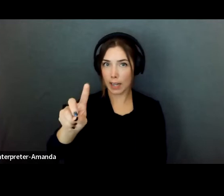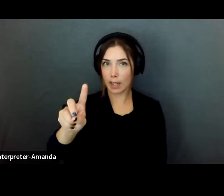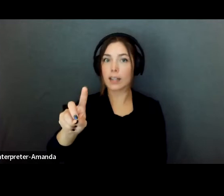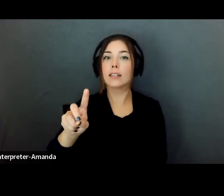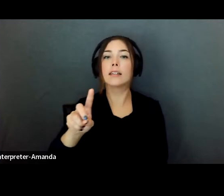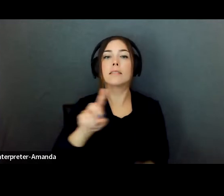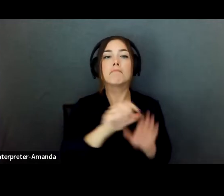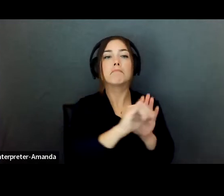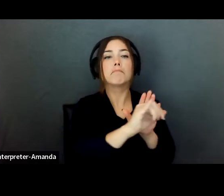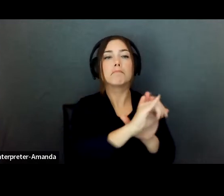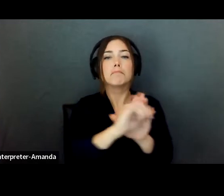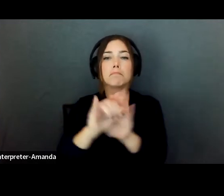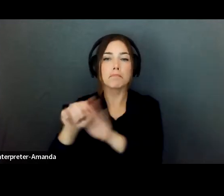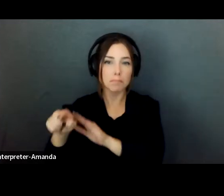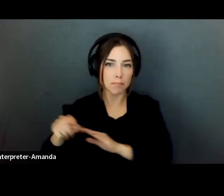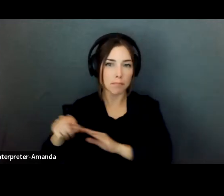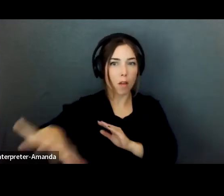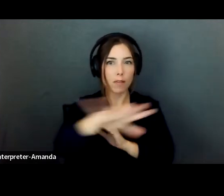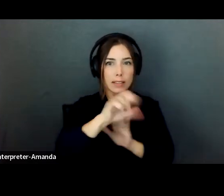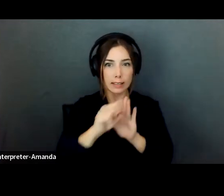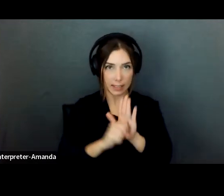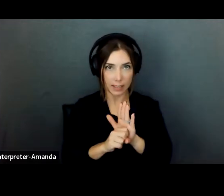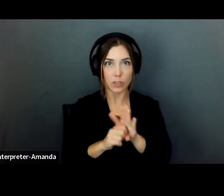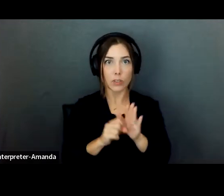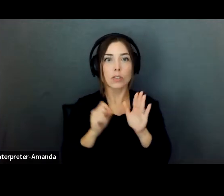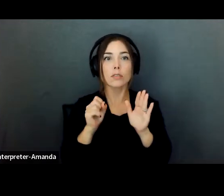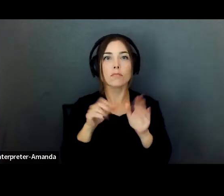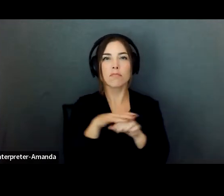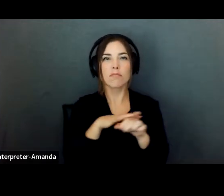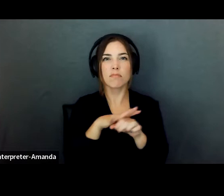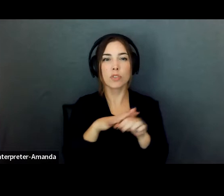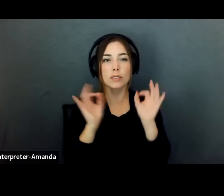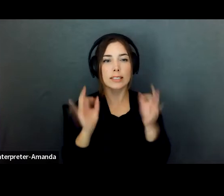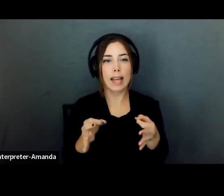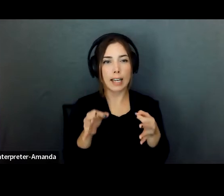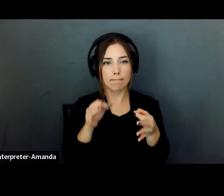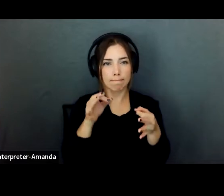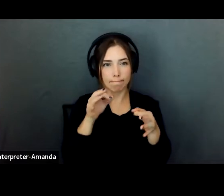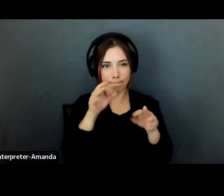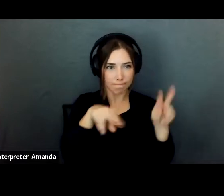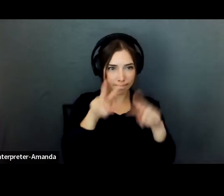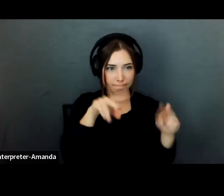site visits. They go and look at those sites so that they can provide monitoring and feedback about